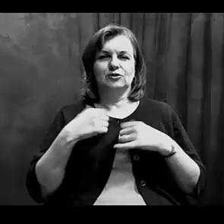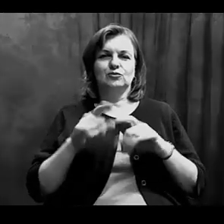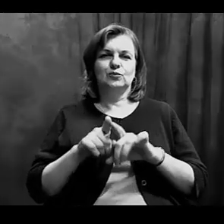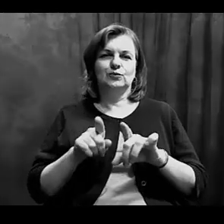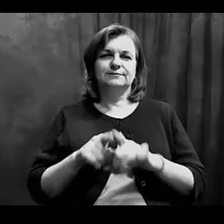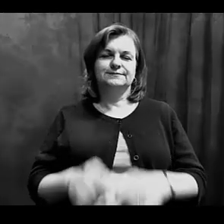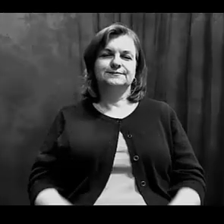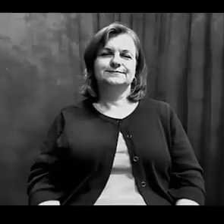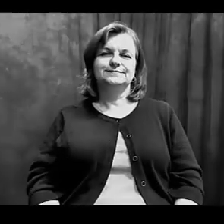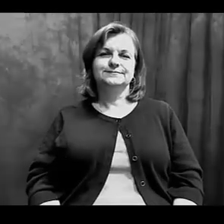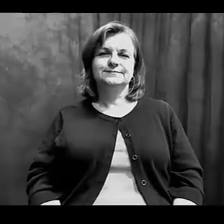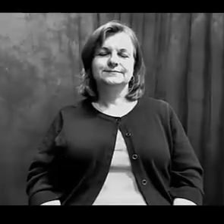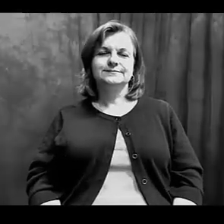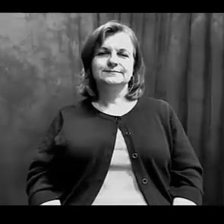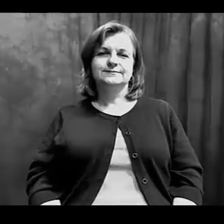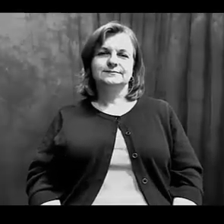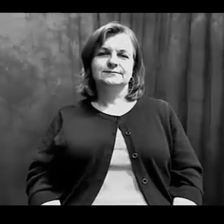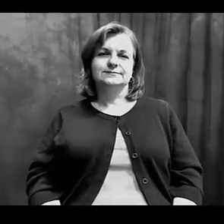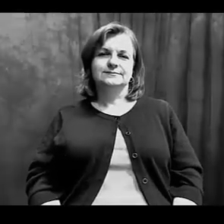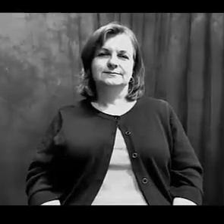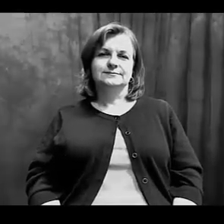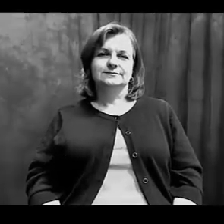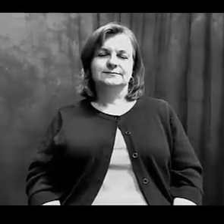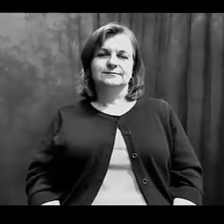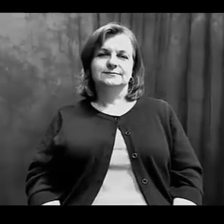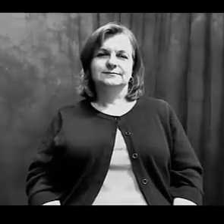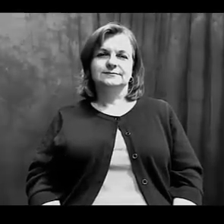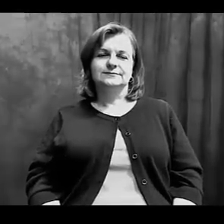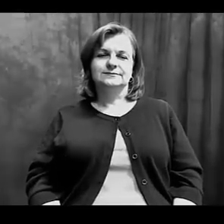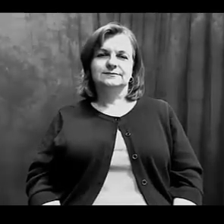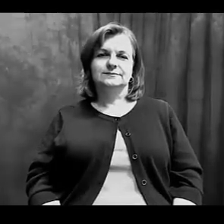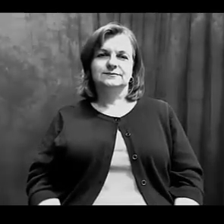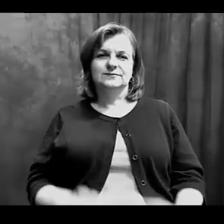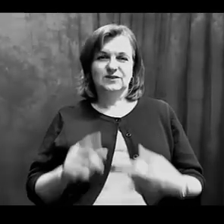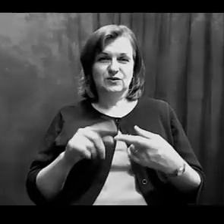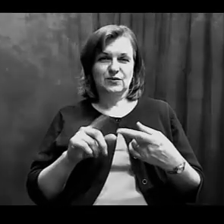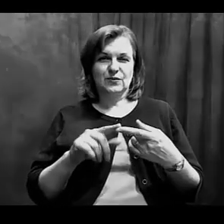and many animals